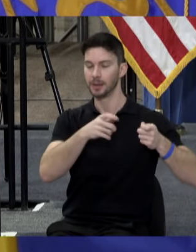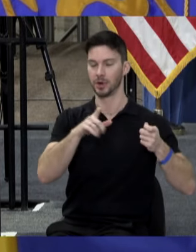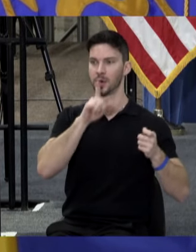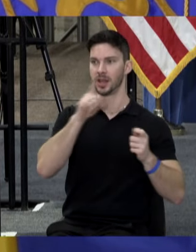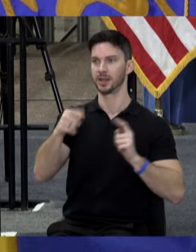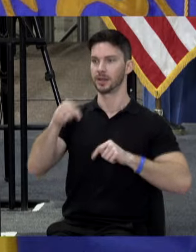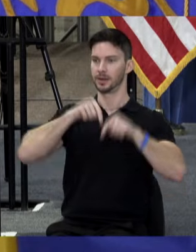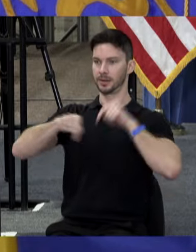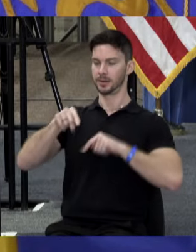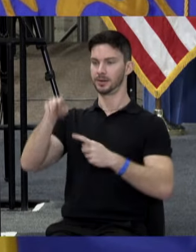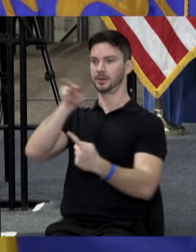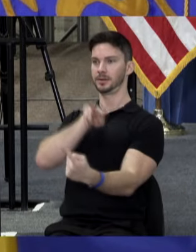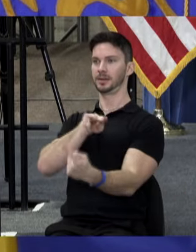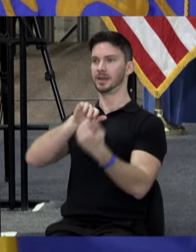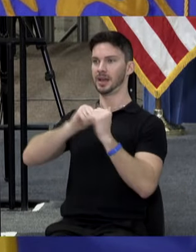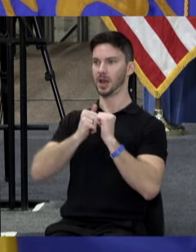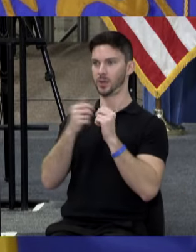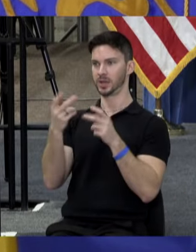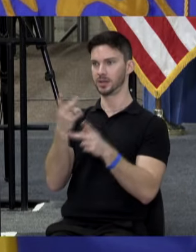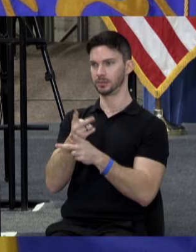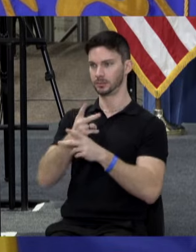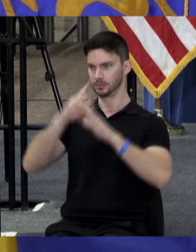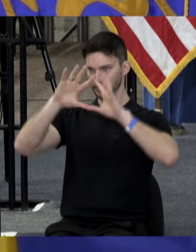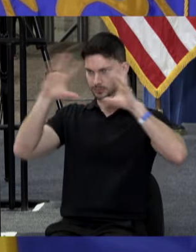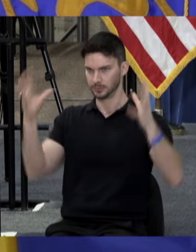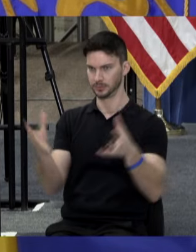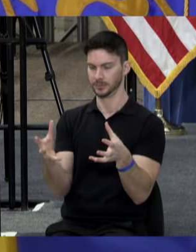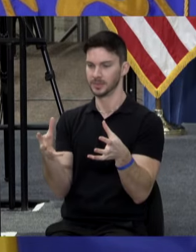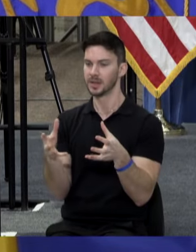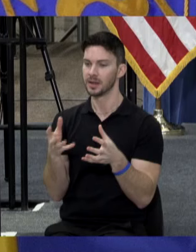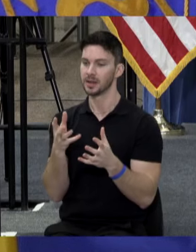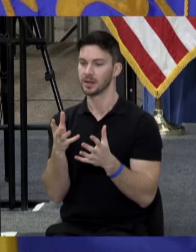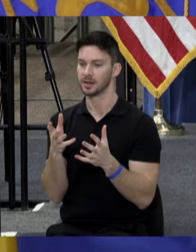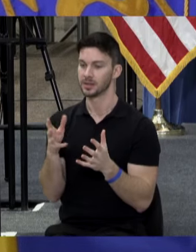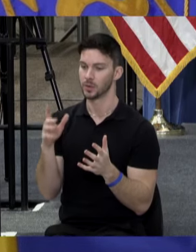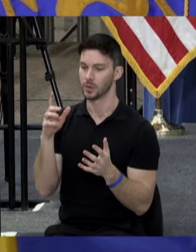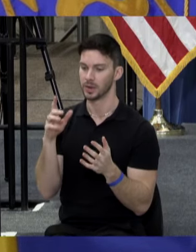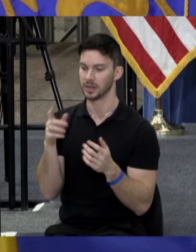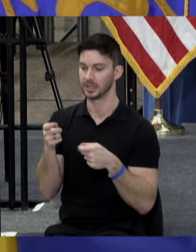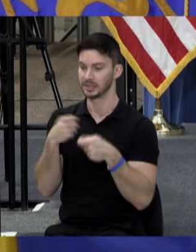about care itself. Rather than continuing to prop up an institutional first system,